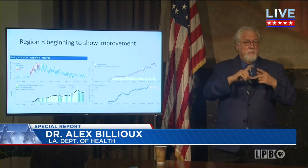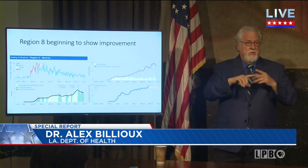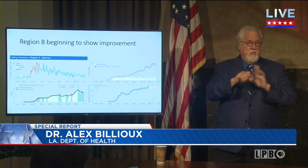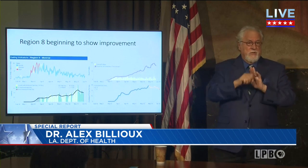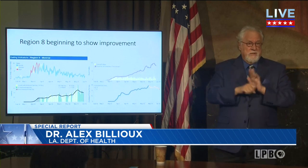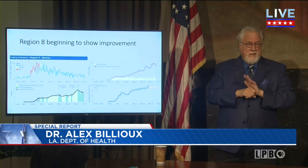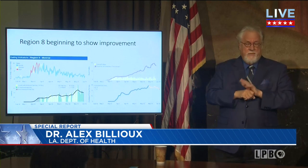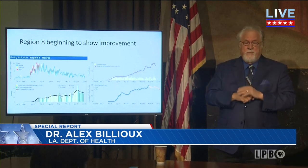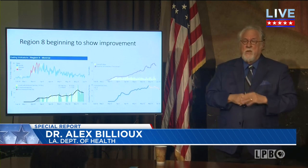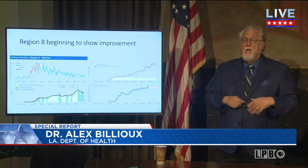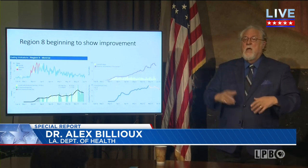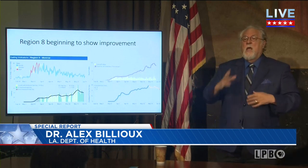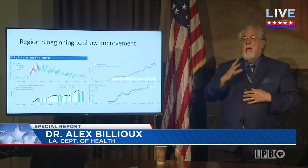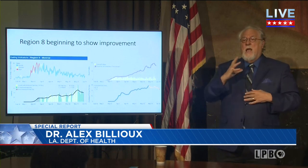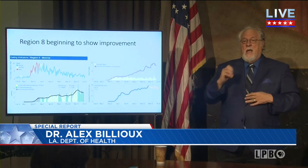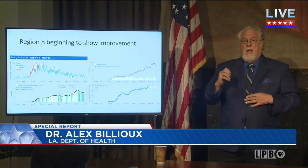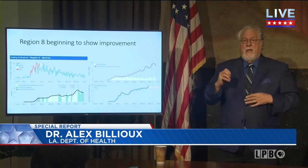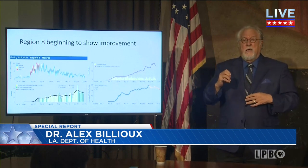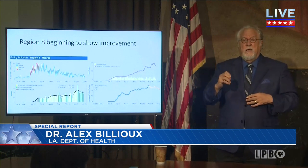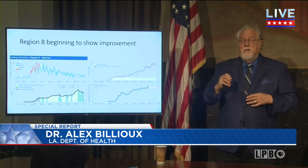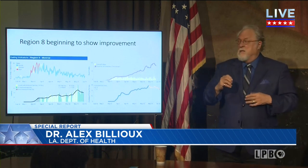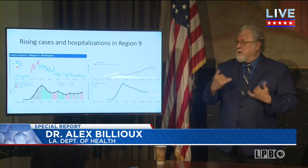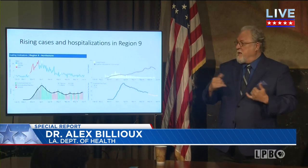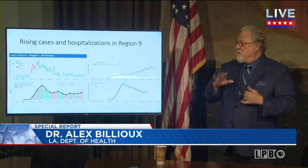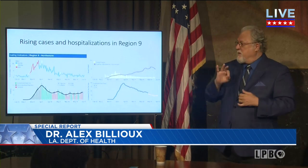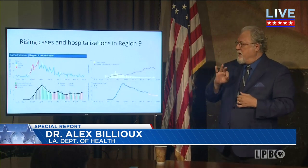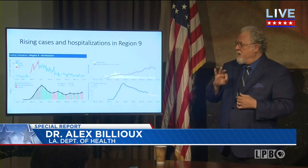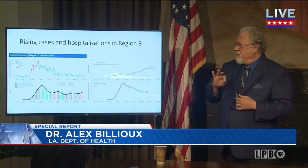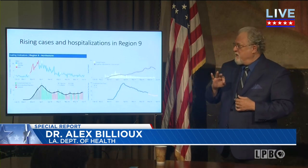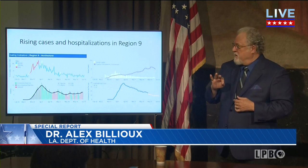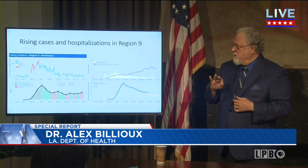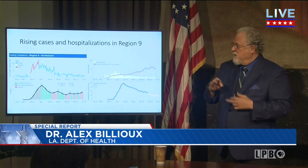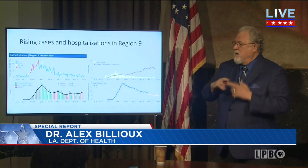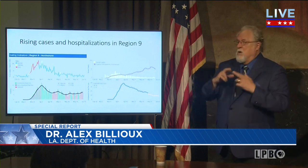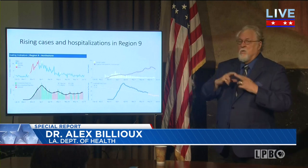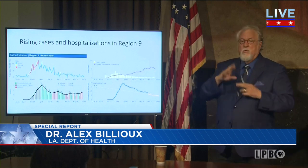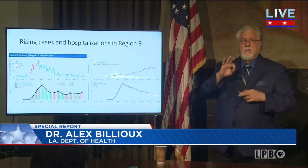GOING ON IN REGION 7 AND 8. SEE IF WE CAN SPREAD THAT MESSAGE AND LEADERSHIP TO THE